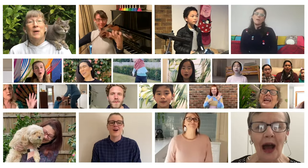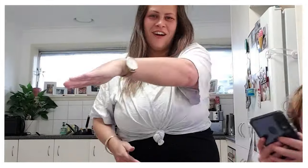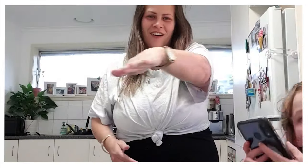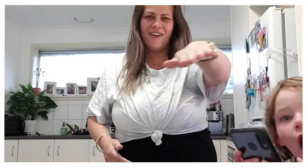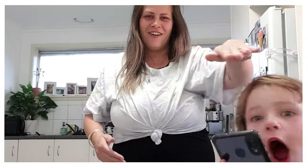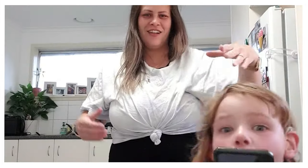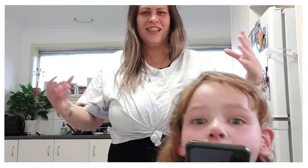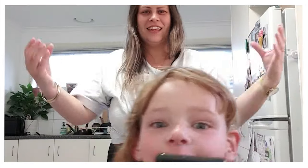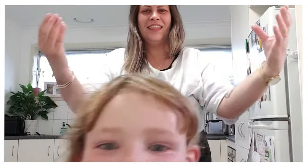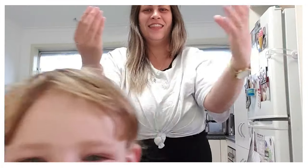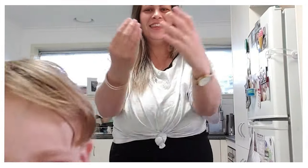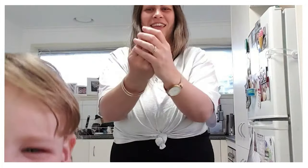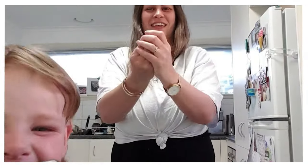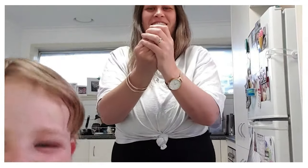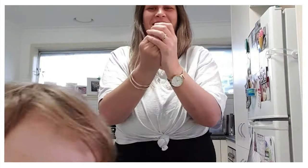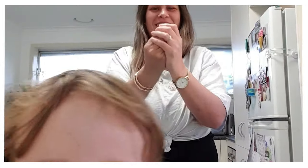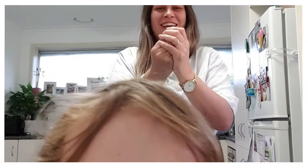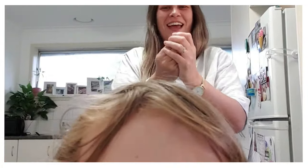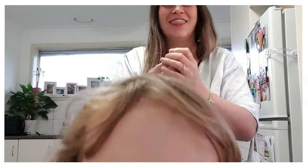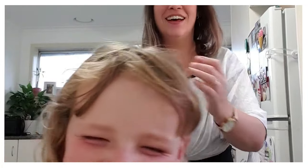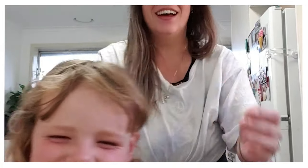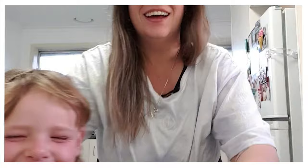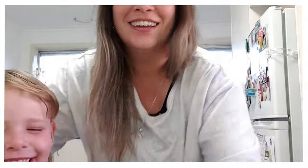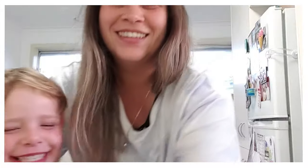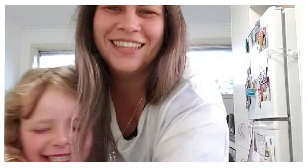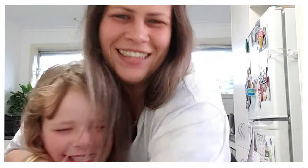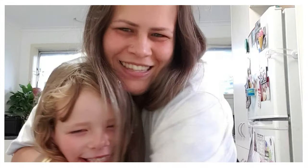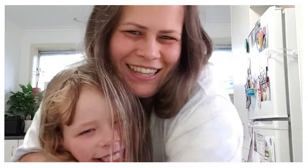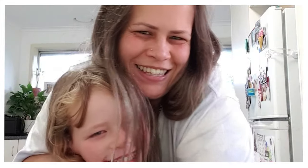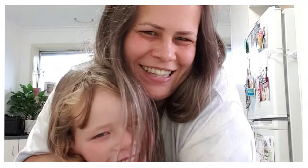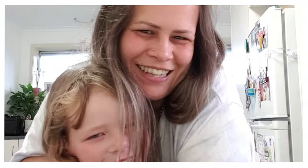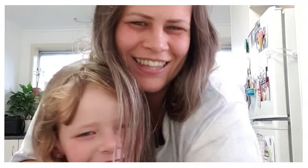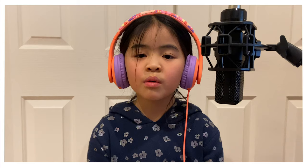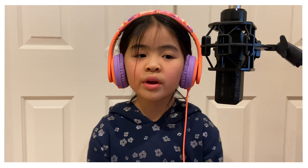yeah we’re all in this together.